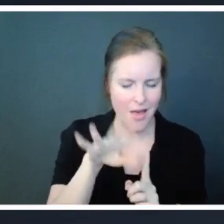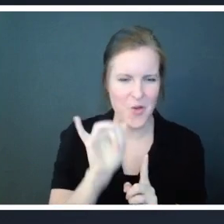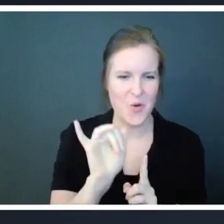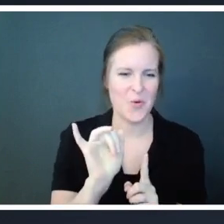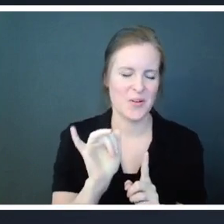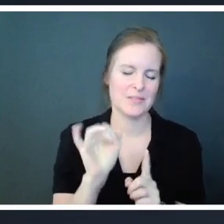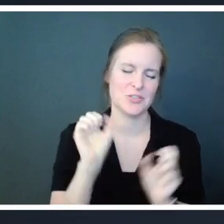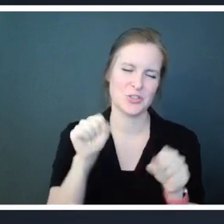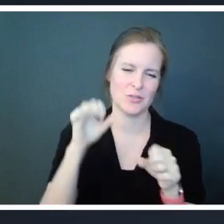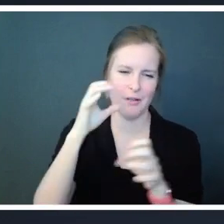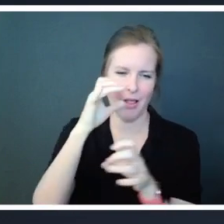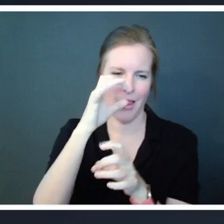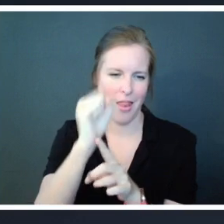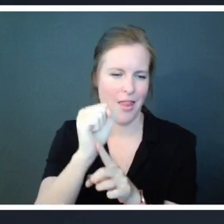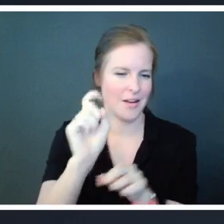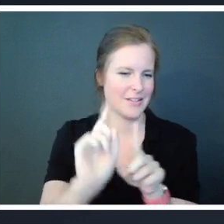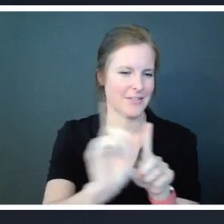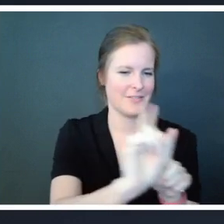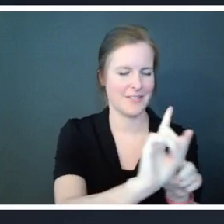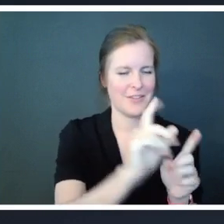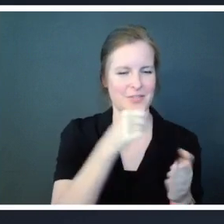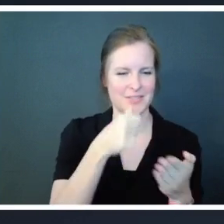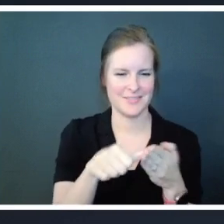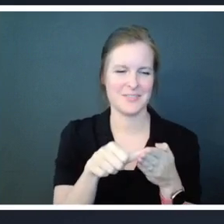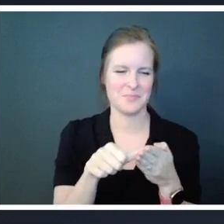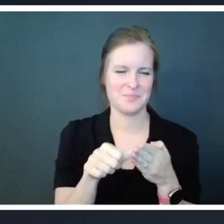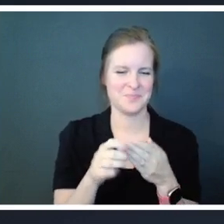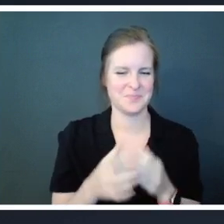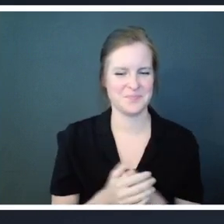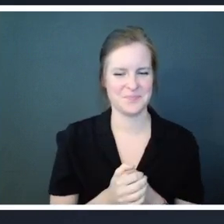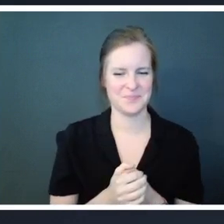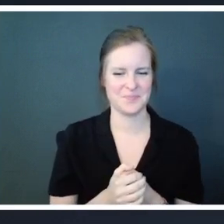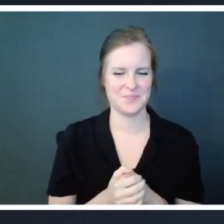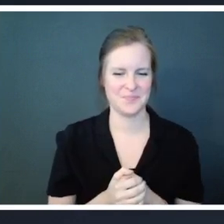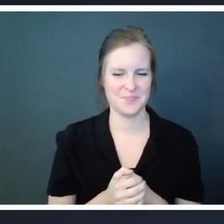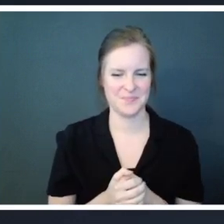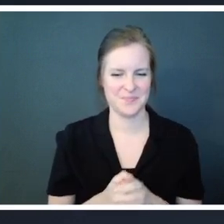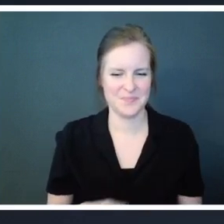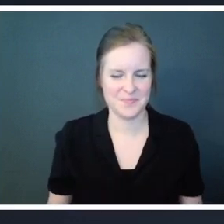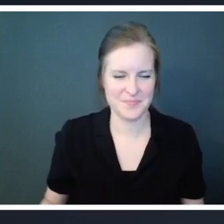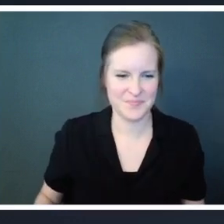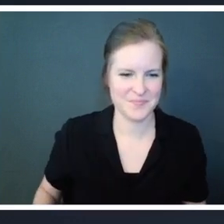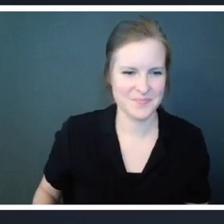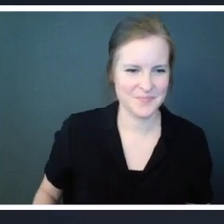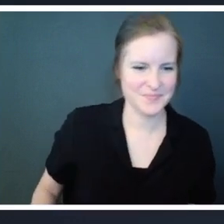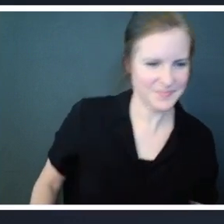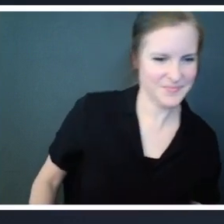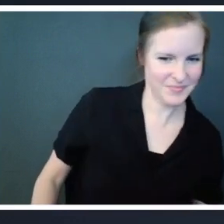about conservation through this program. And that can also happen in the classroom,